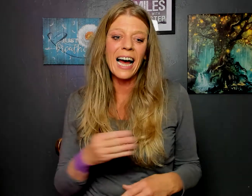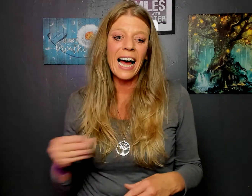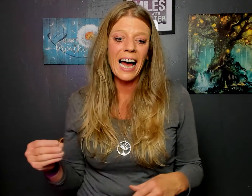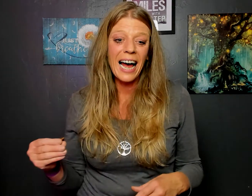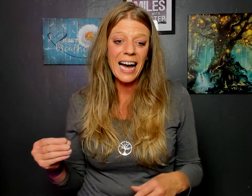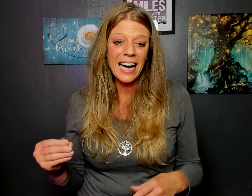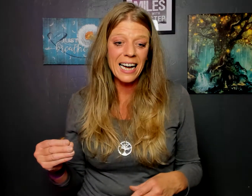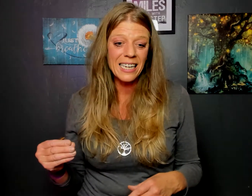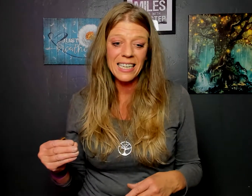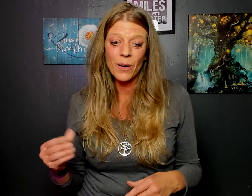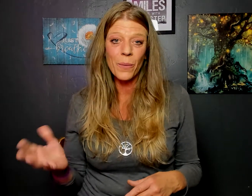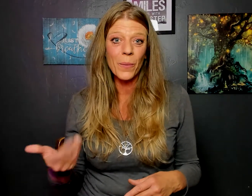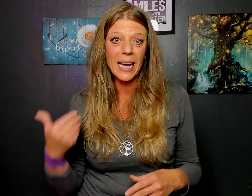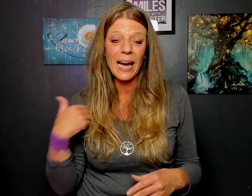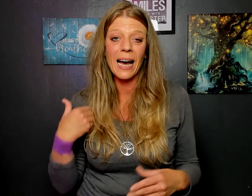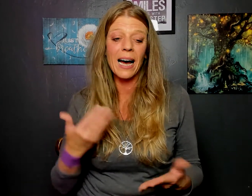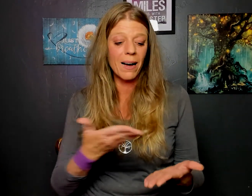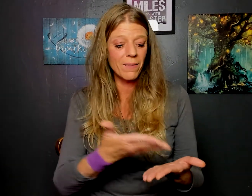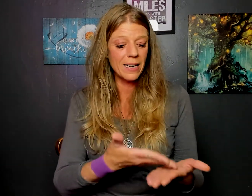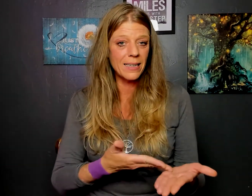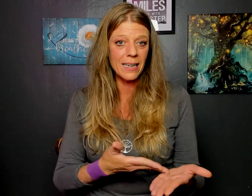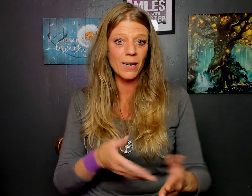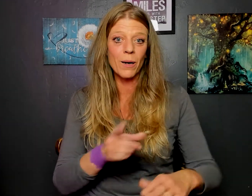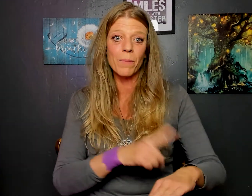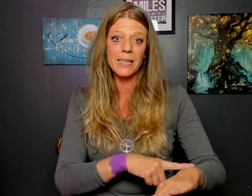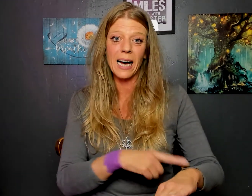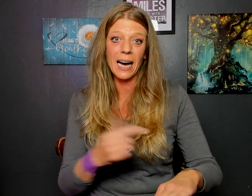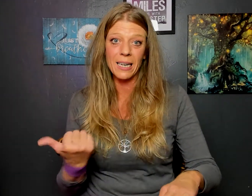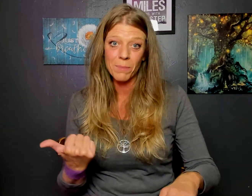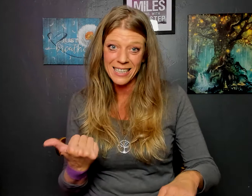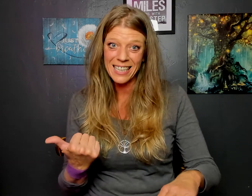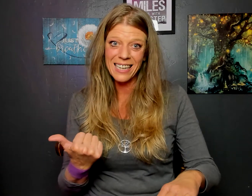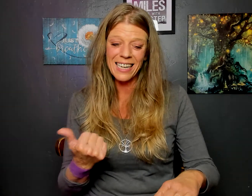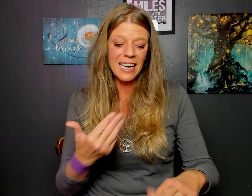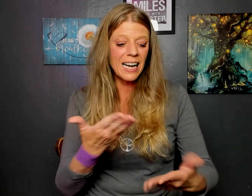And, we have SOMETIMES.